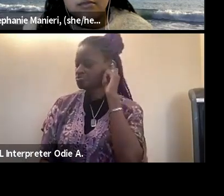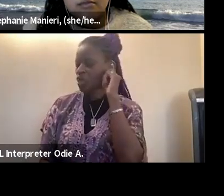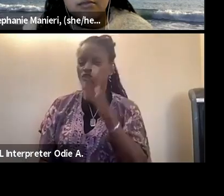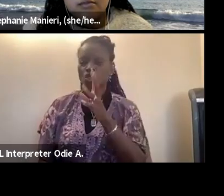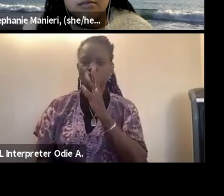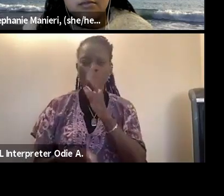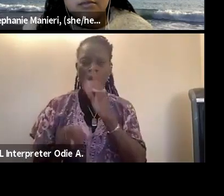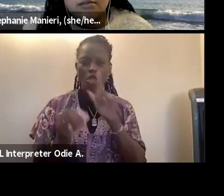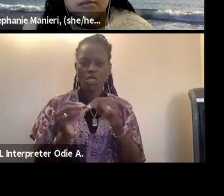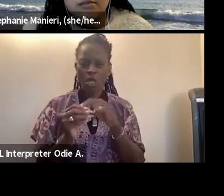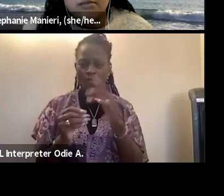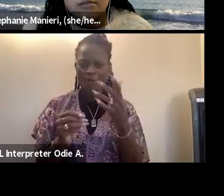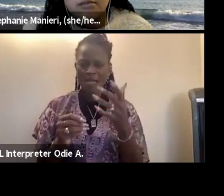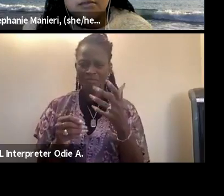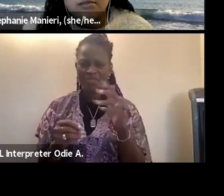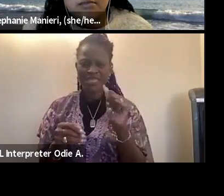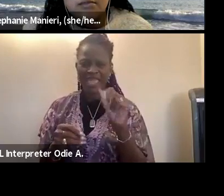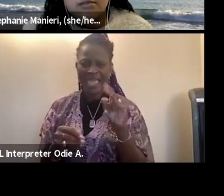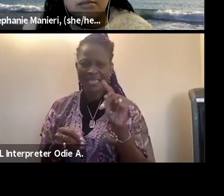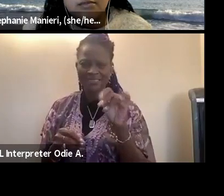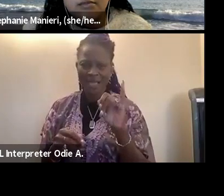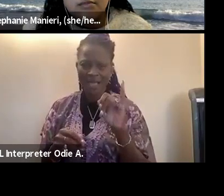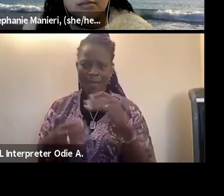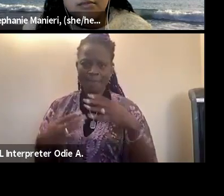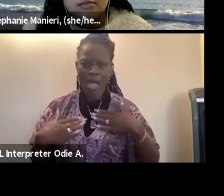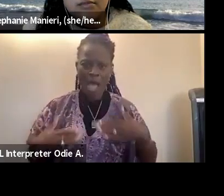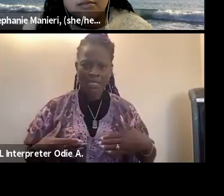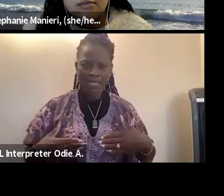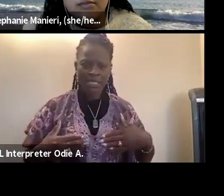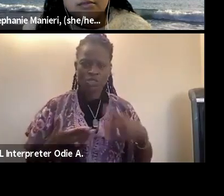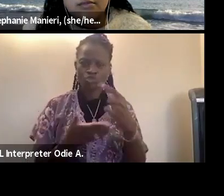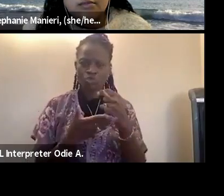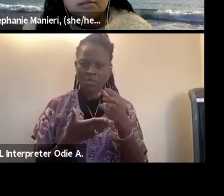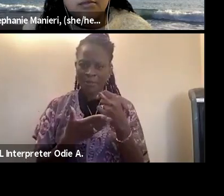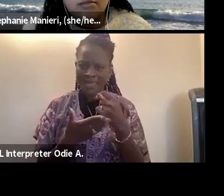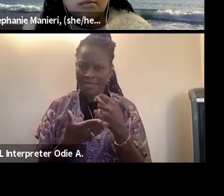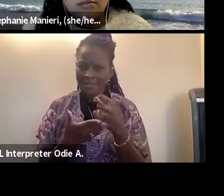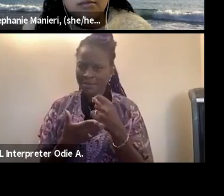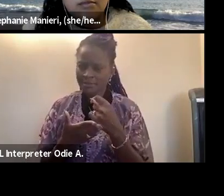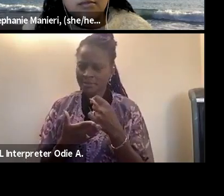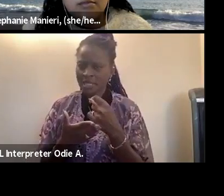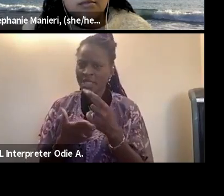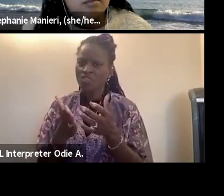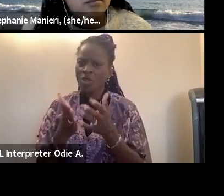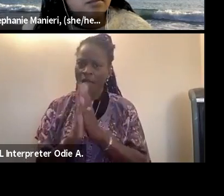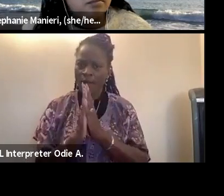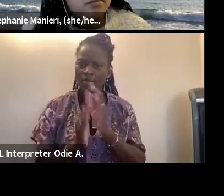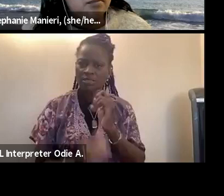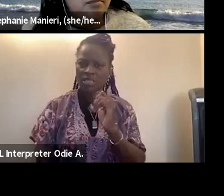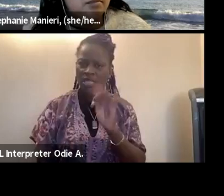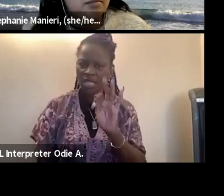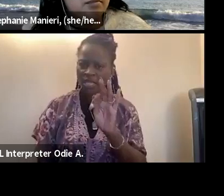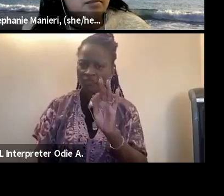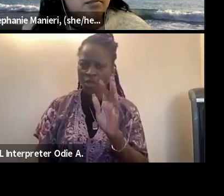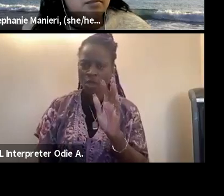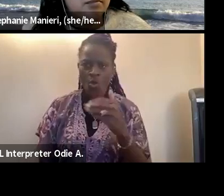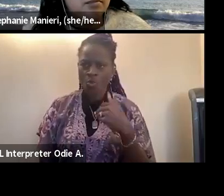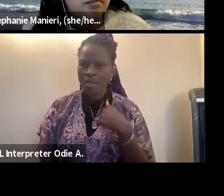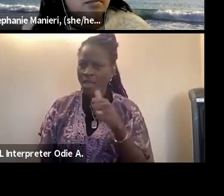discussion going on in the community about that. And she's asking whether we have any of the treatments in our